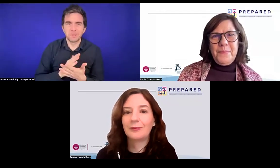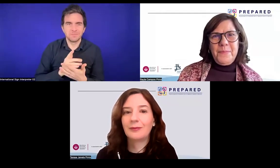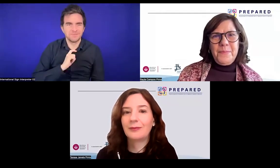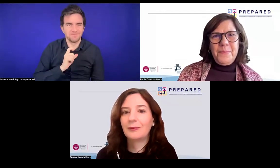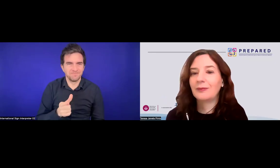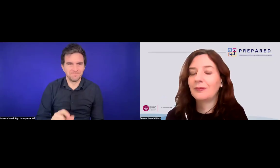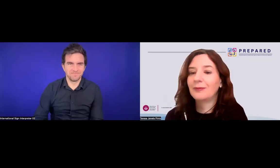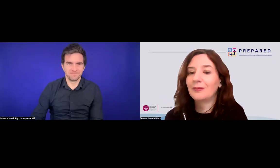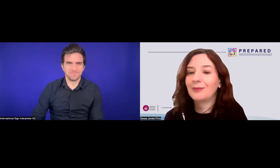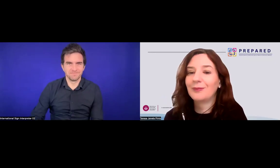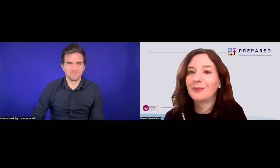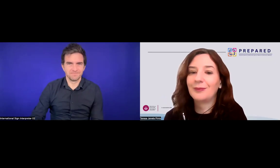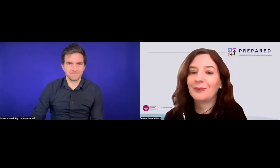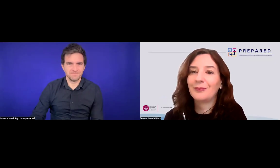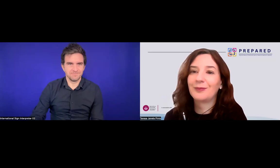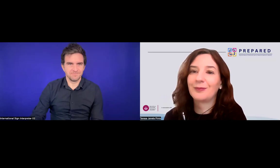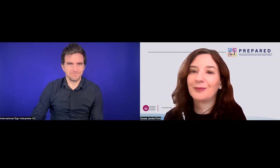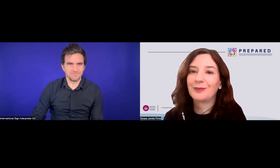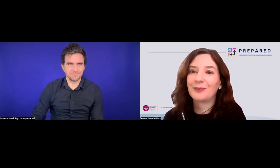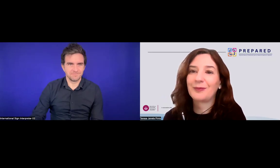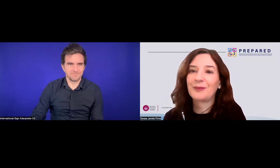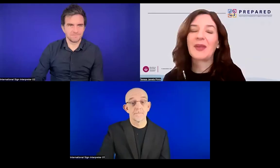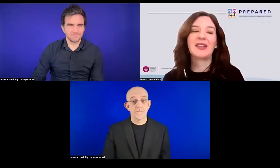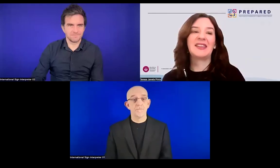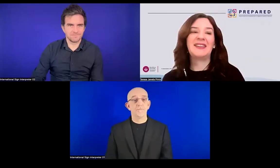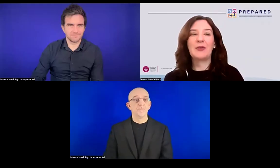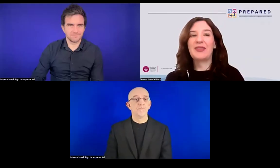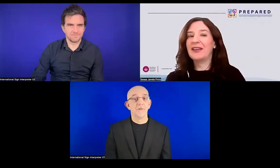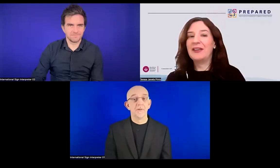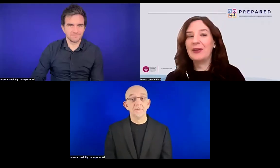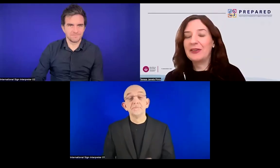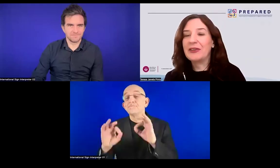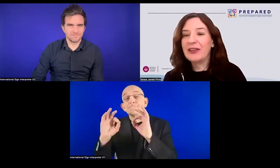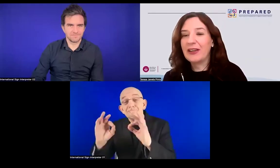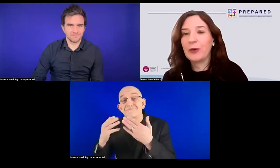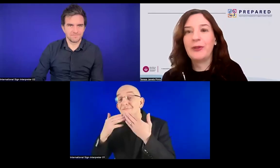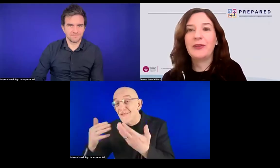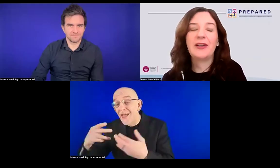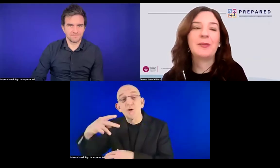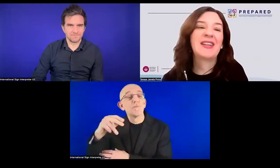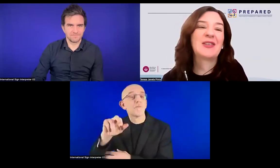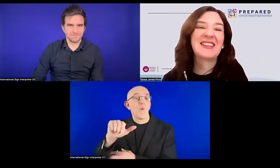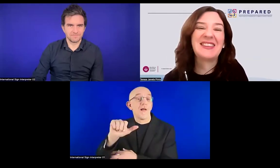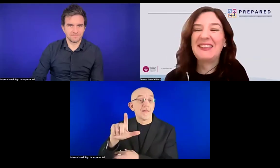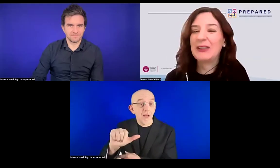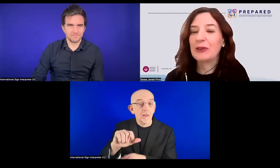your areas of interest for superviseing potential applications in call two.